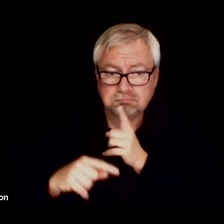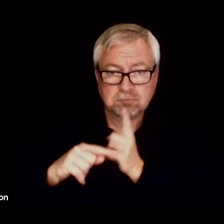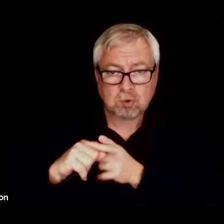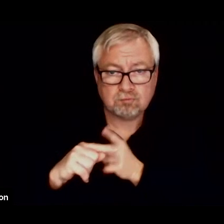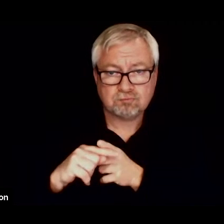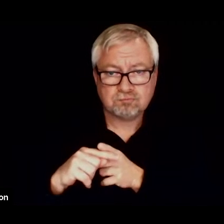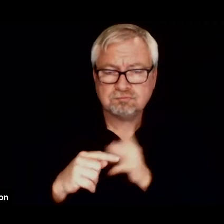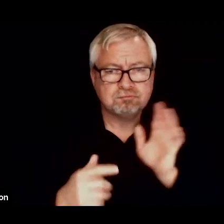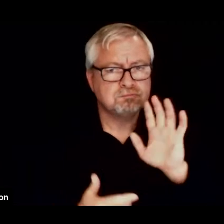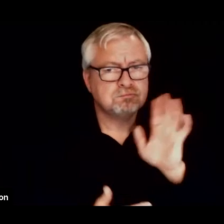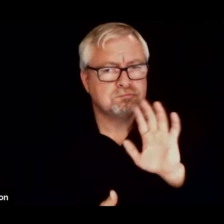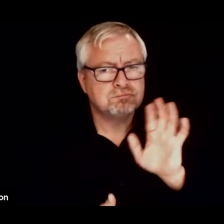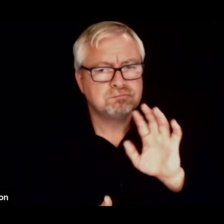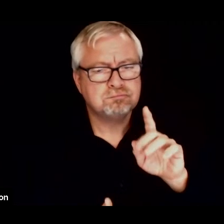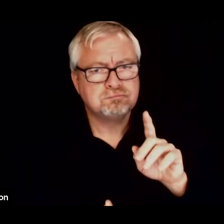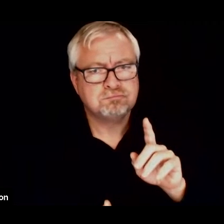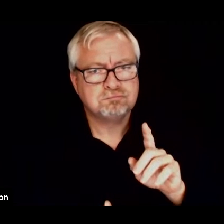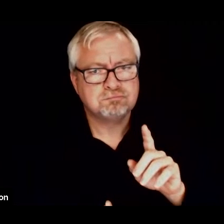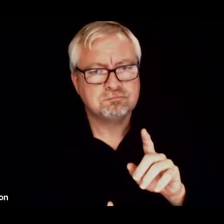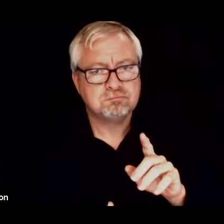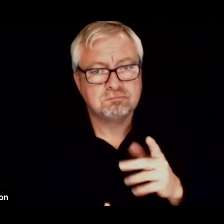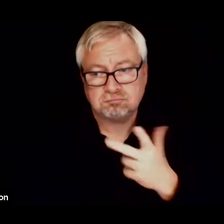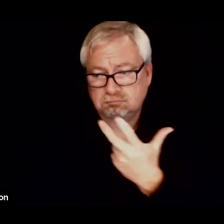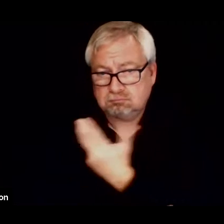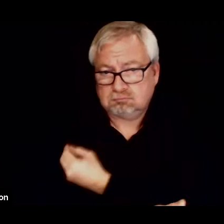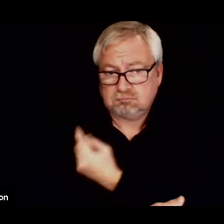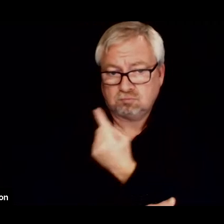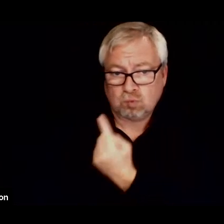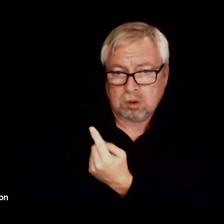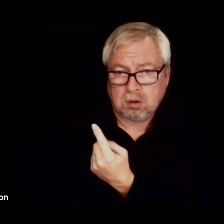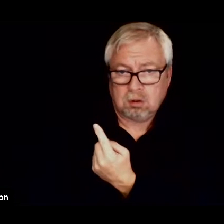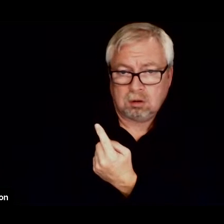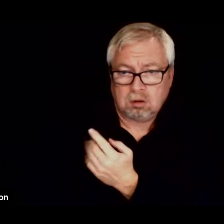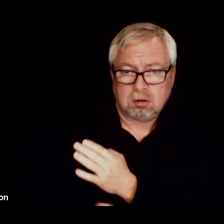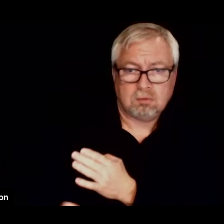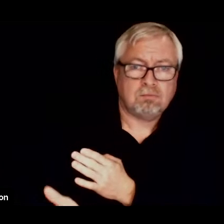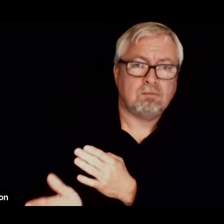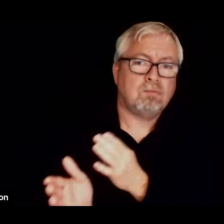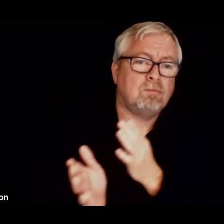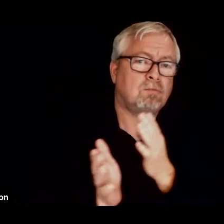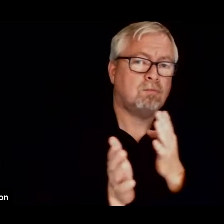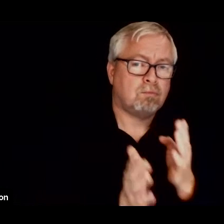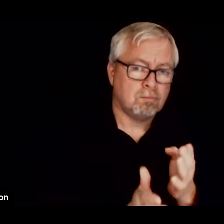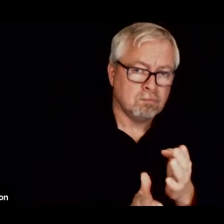and then uh in regards to the card that people will be getting i'm wondering if mdh has gotten